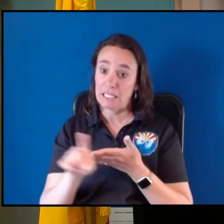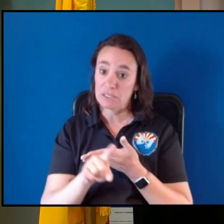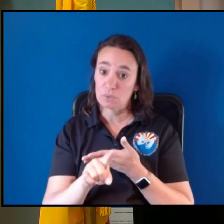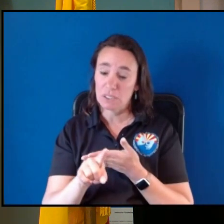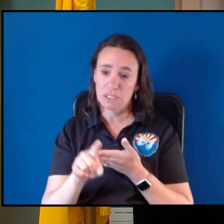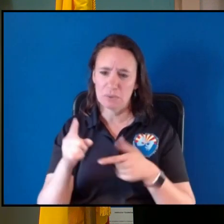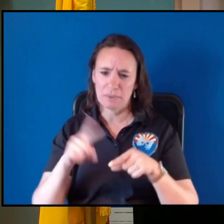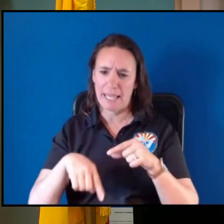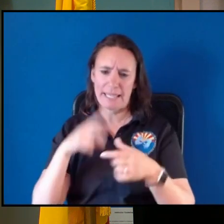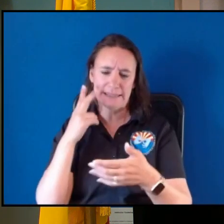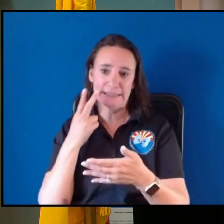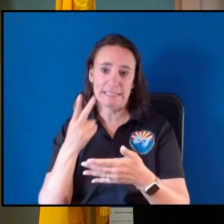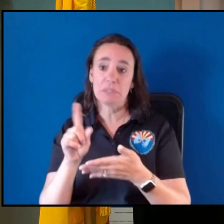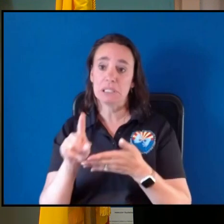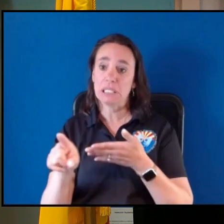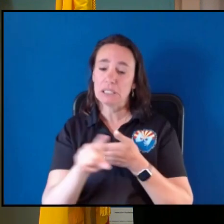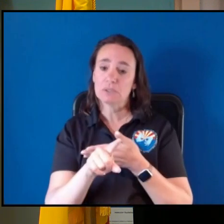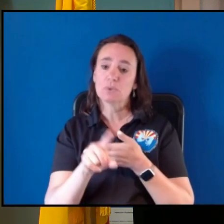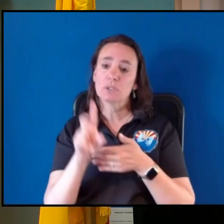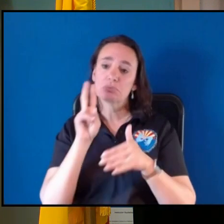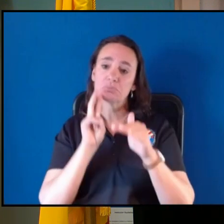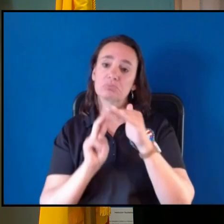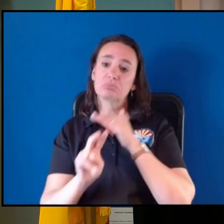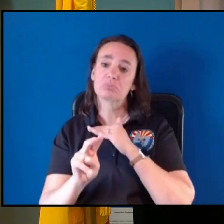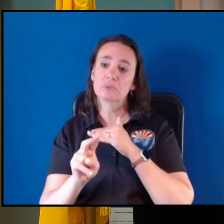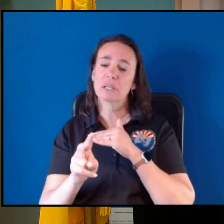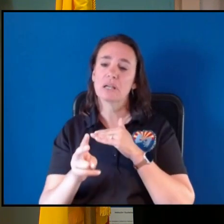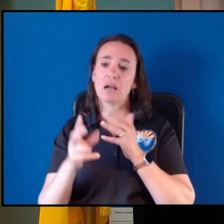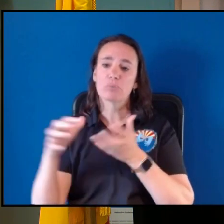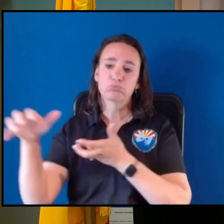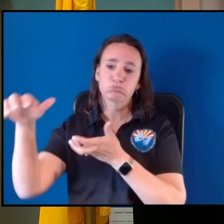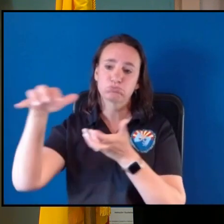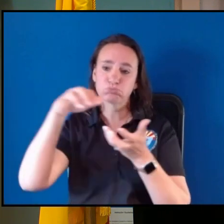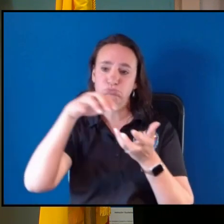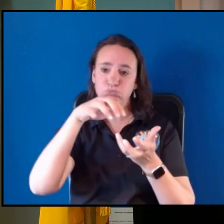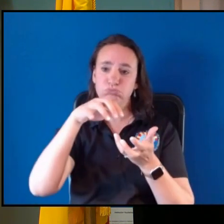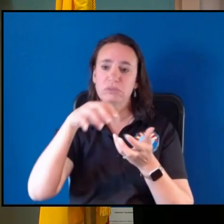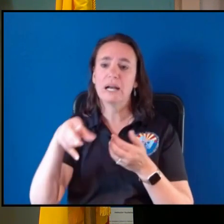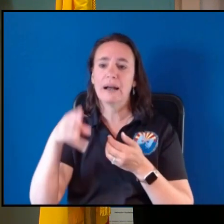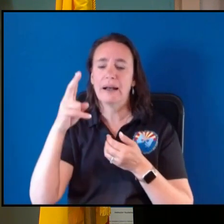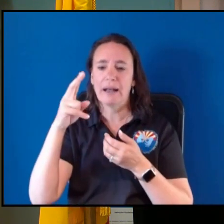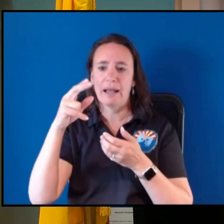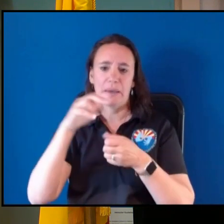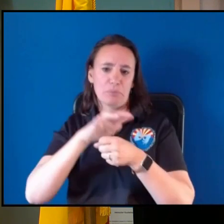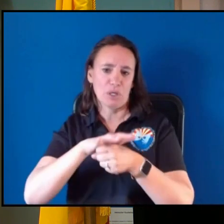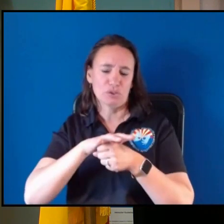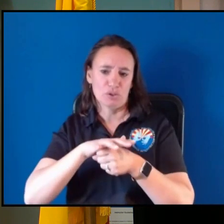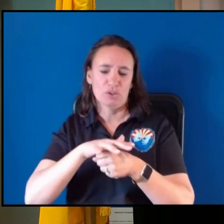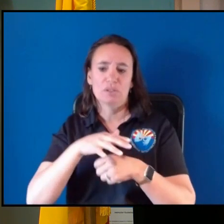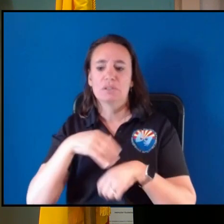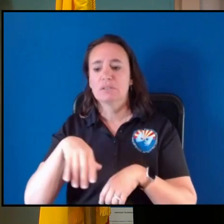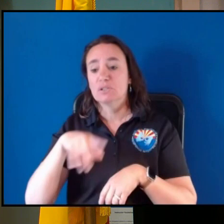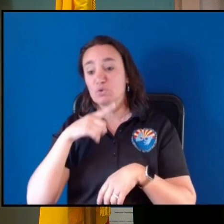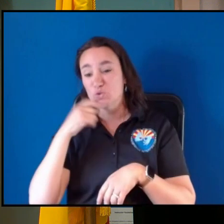go to next week, high pressure settles over the area, keeps us dry. We'll probably see lesser wind but where temperatures are